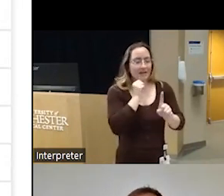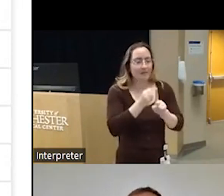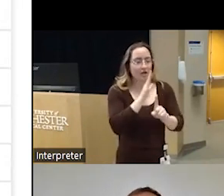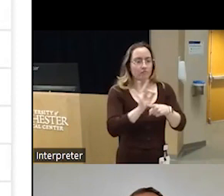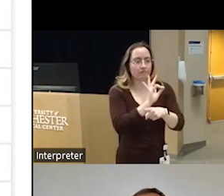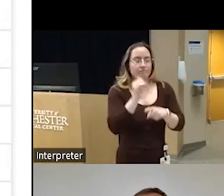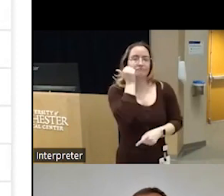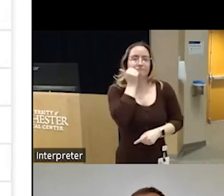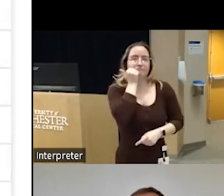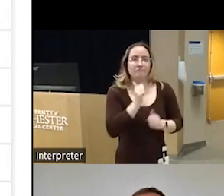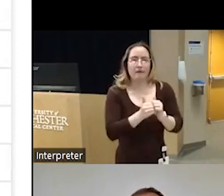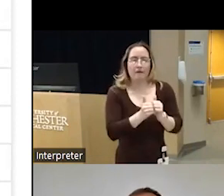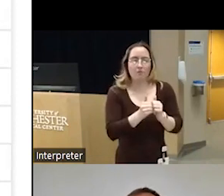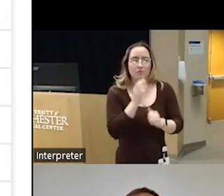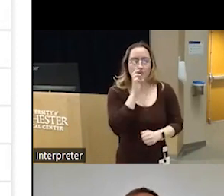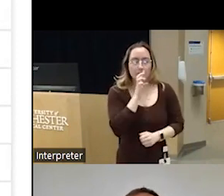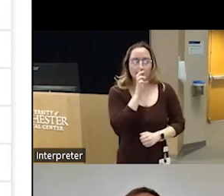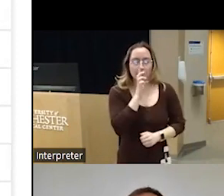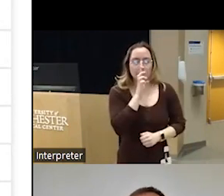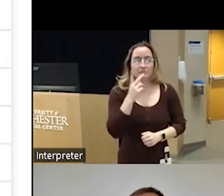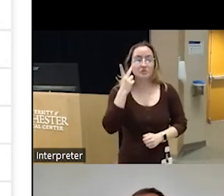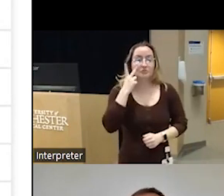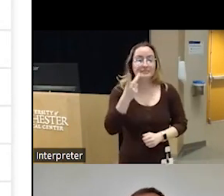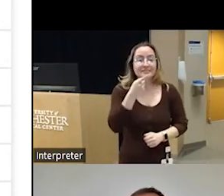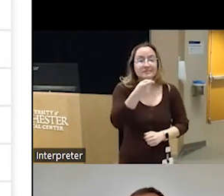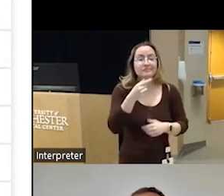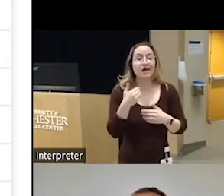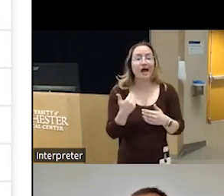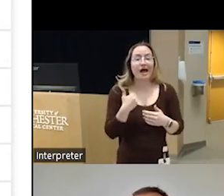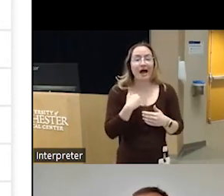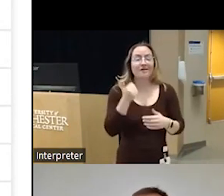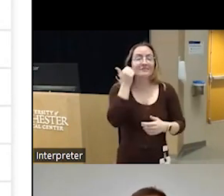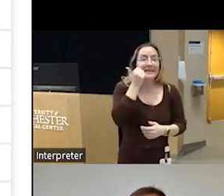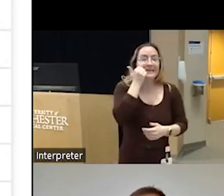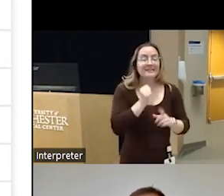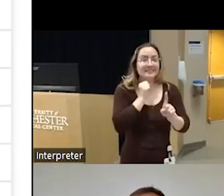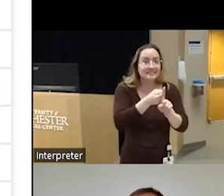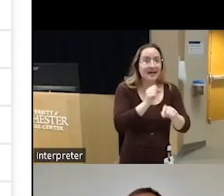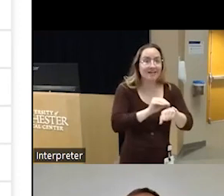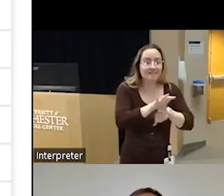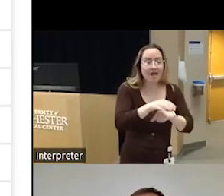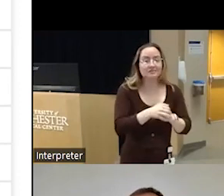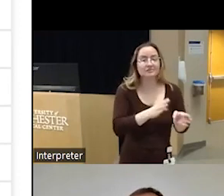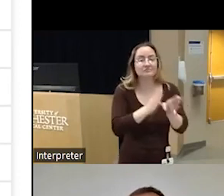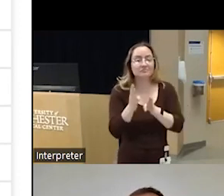And you can see where that's sedating side effects activating side effects all weight gain and sexual side effects.